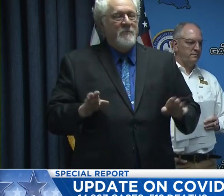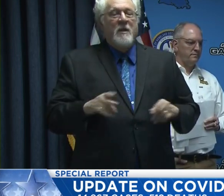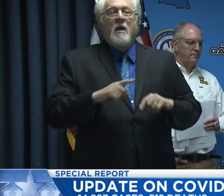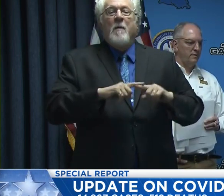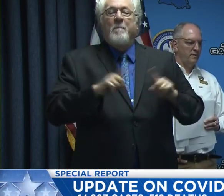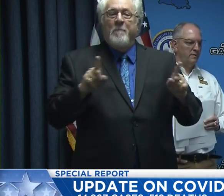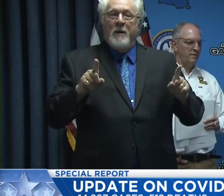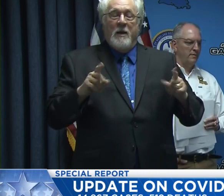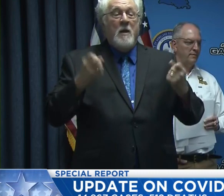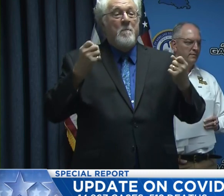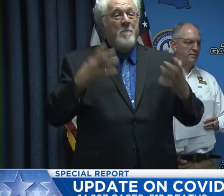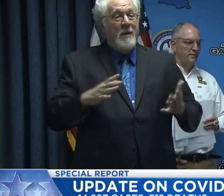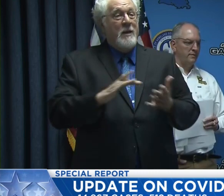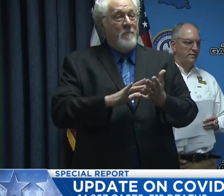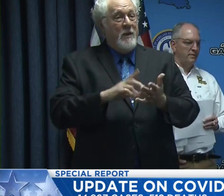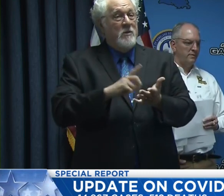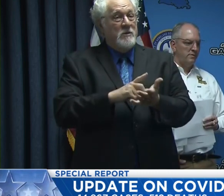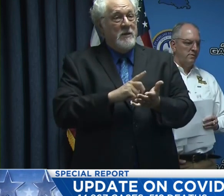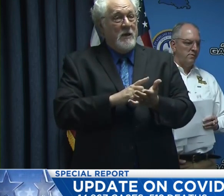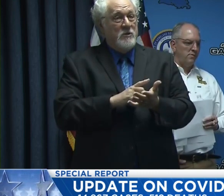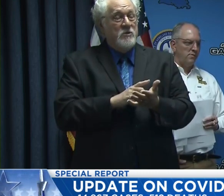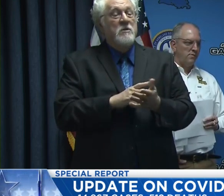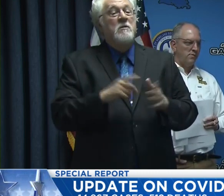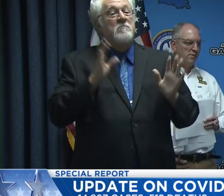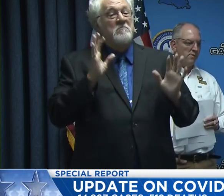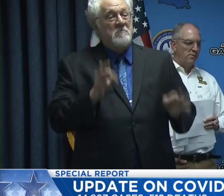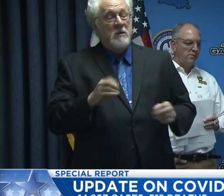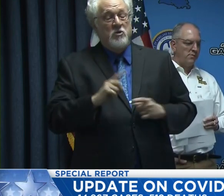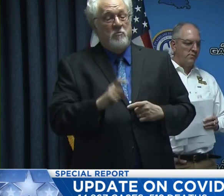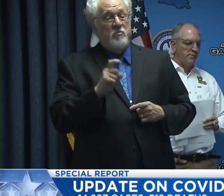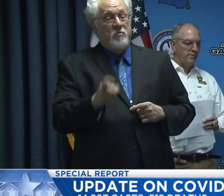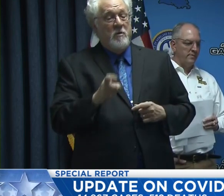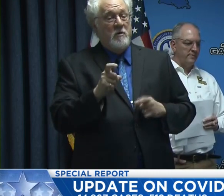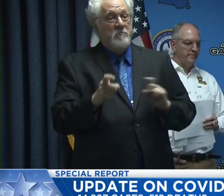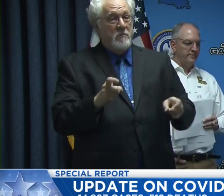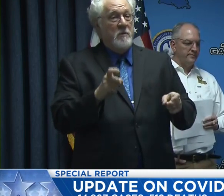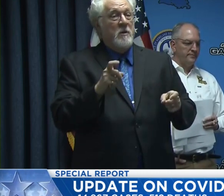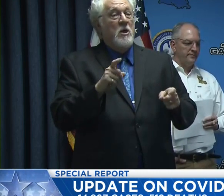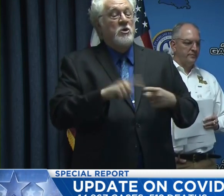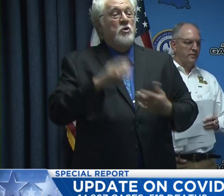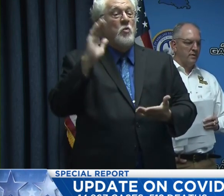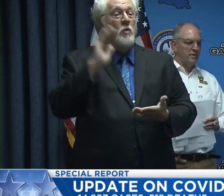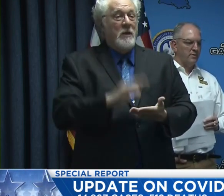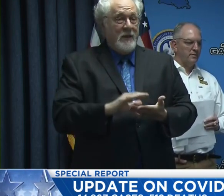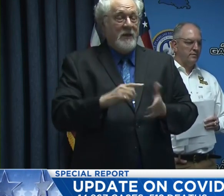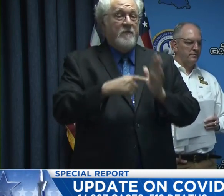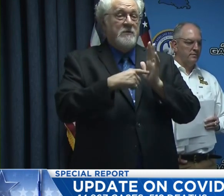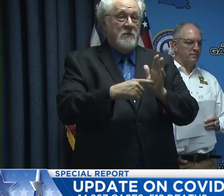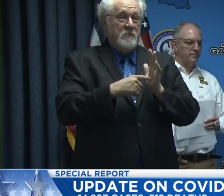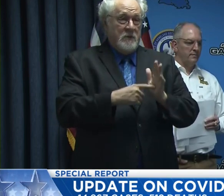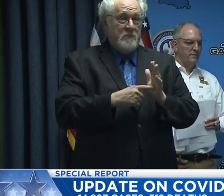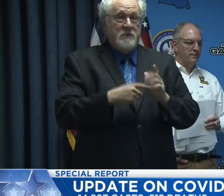HYDROXYCHLOROQUINE TABLETS. IT'S IMPORTANT TO TELL YOU THESE DON'T REPRESENT A SILVER BULLET